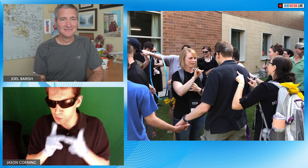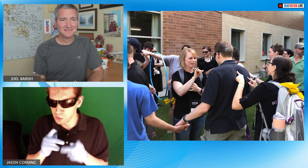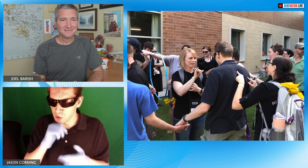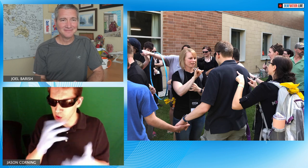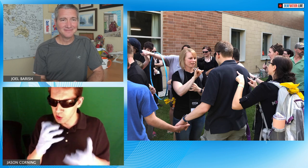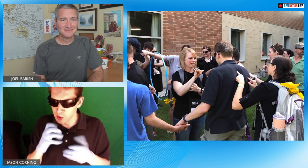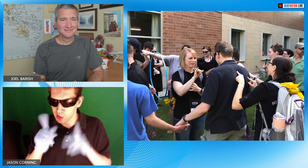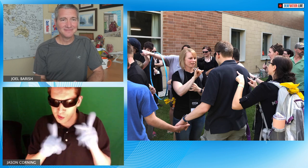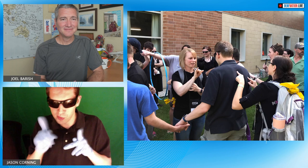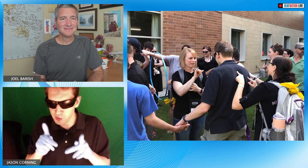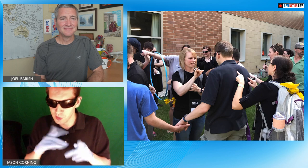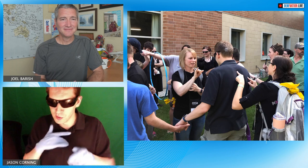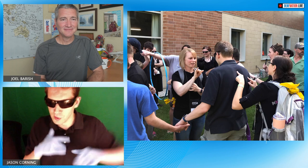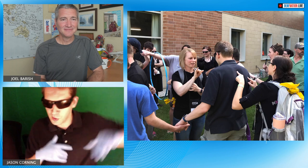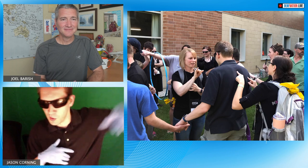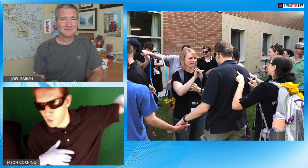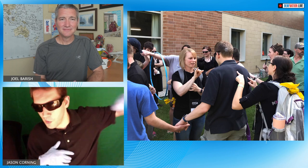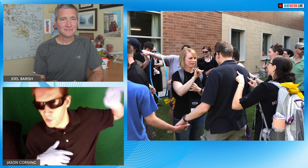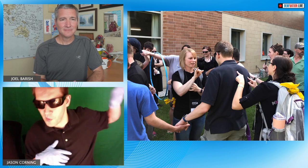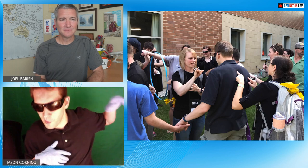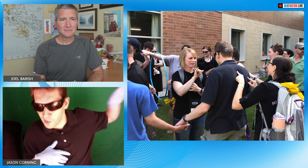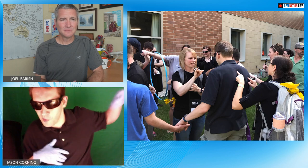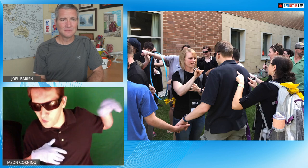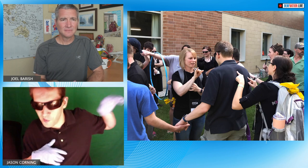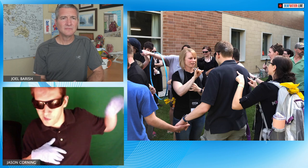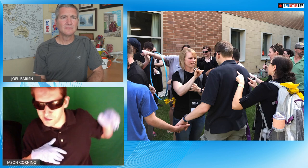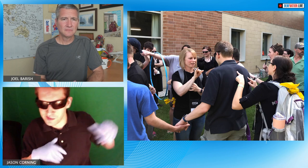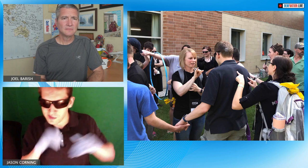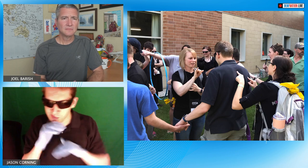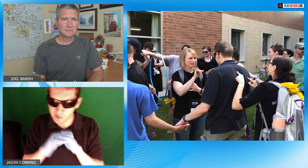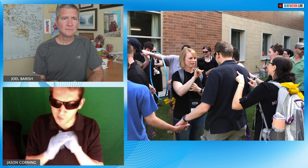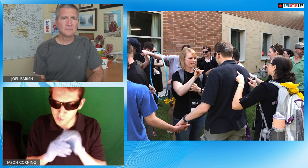I don't want people to lift their arm and become uncomfortable